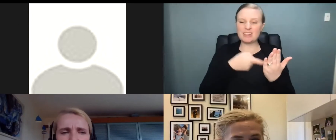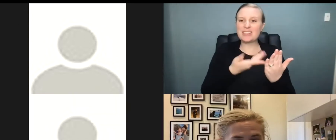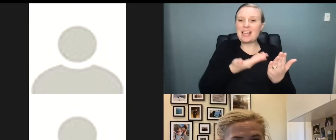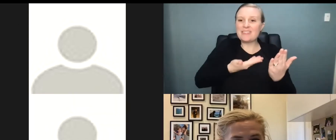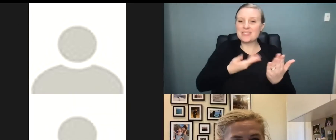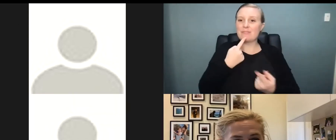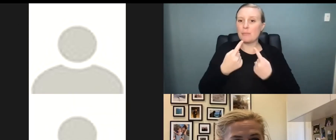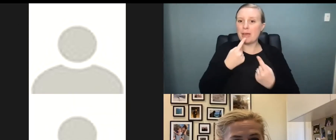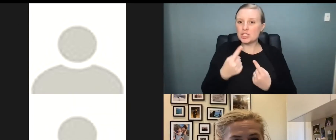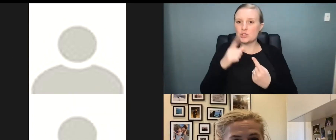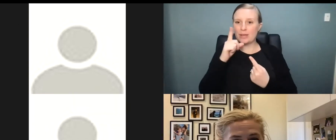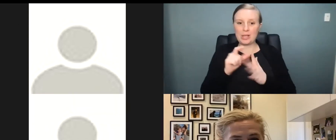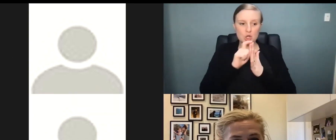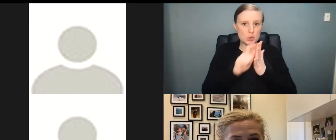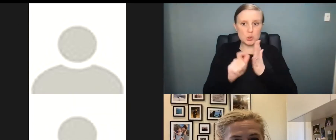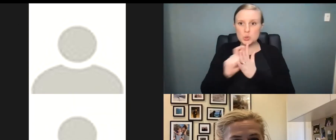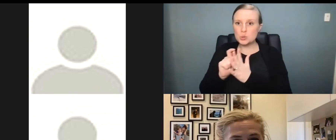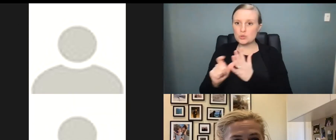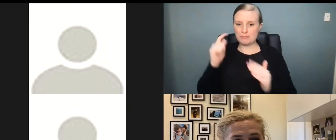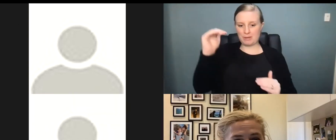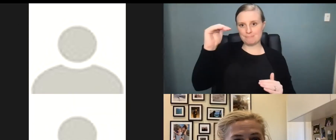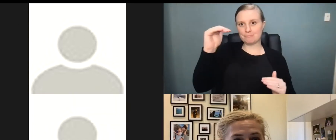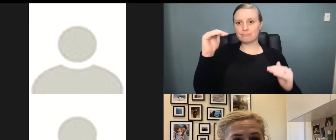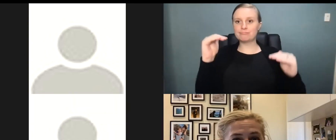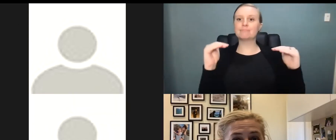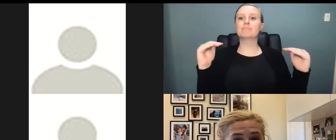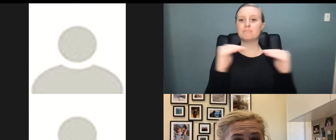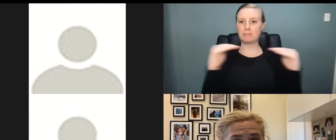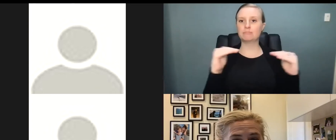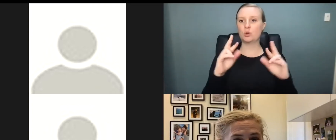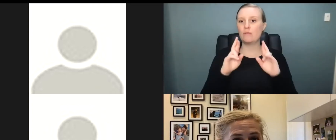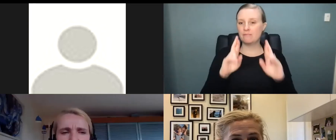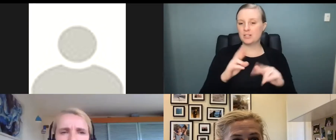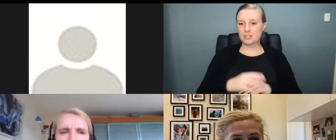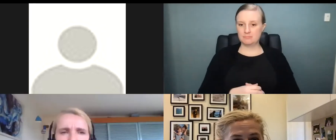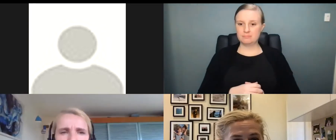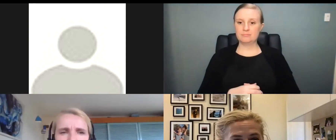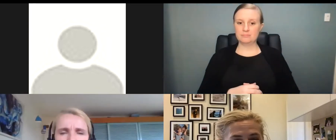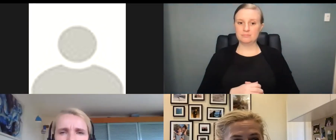help to close the digital divide. Digital inclusion has never been more topical or relevant.